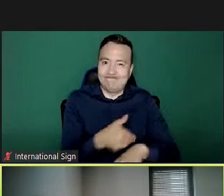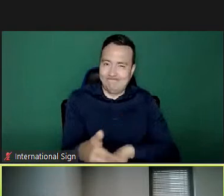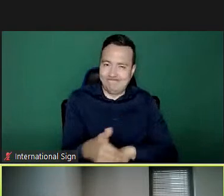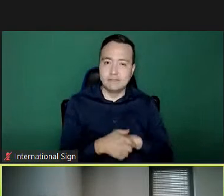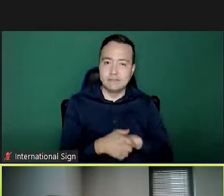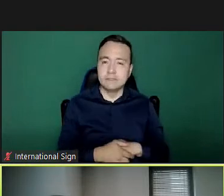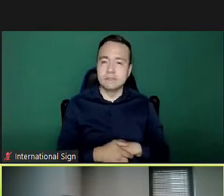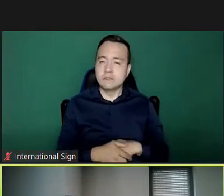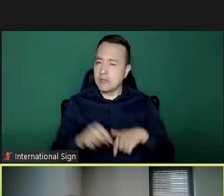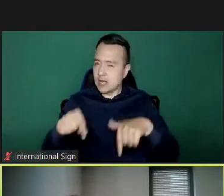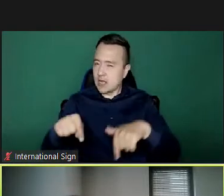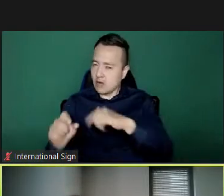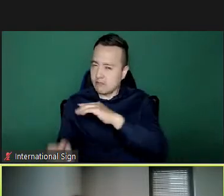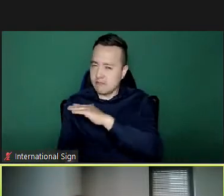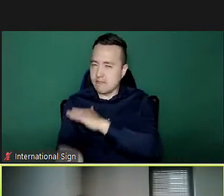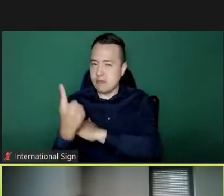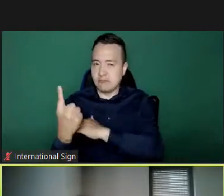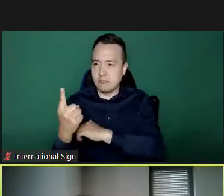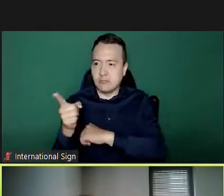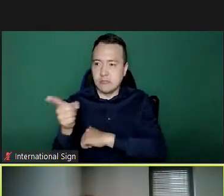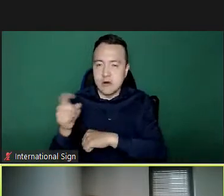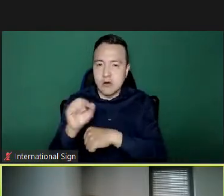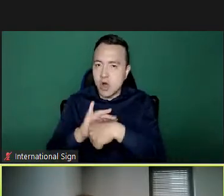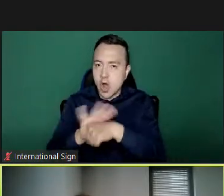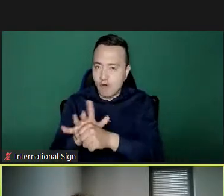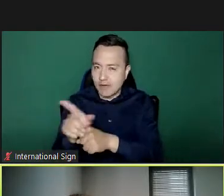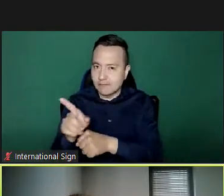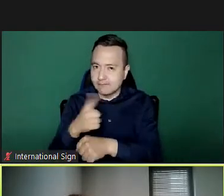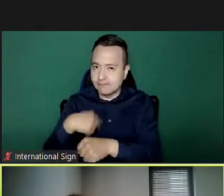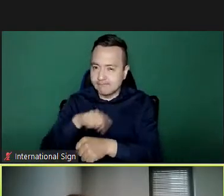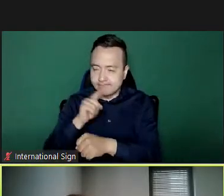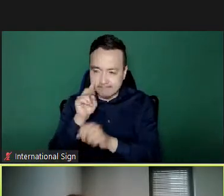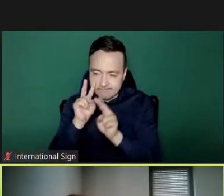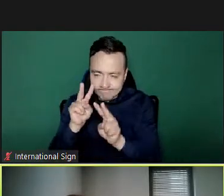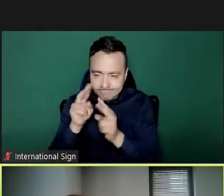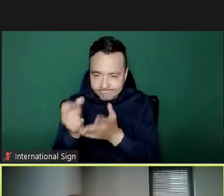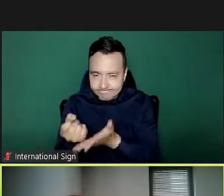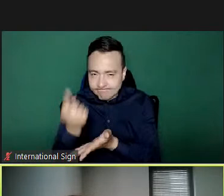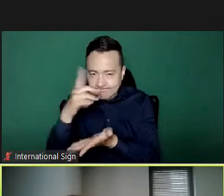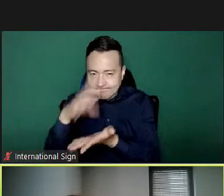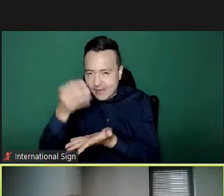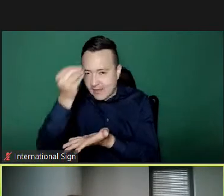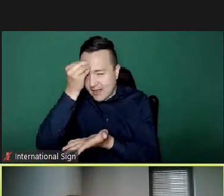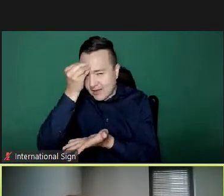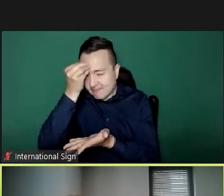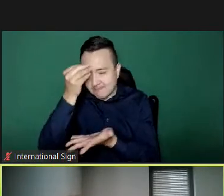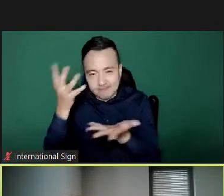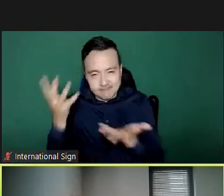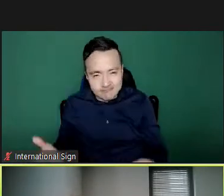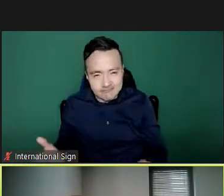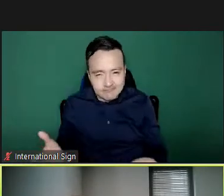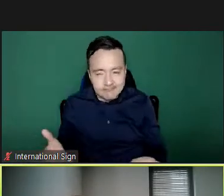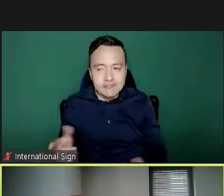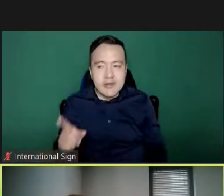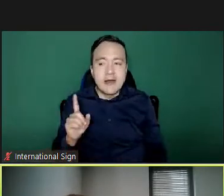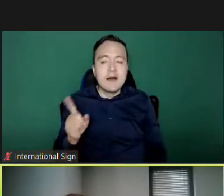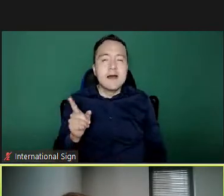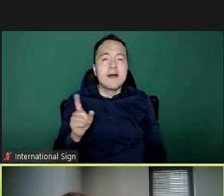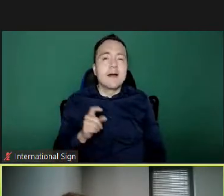In some ways, it has offered many familiar challenges. Watching health care services struggle with the influx